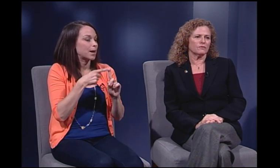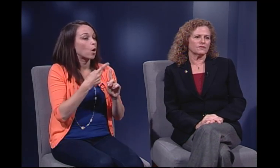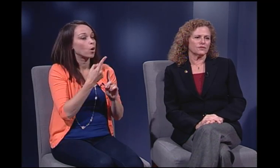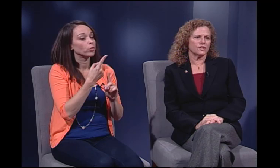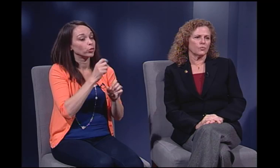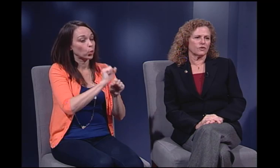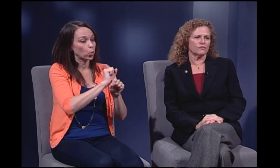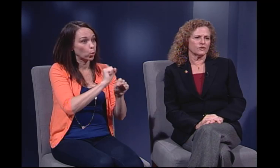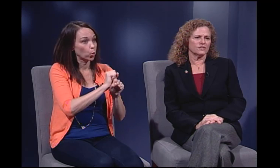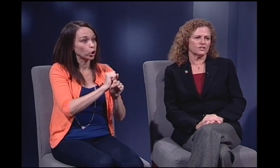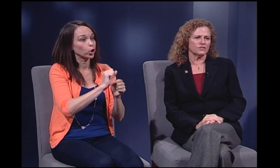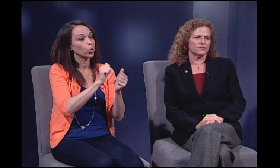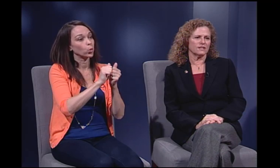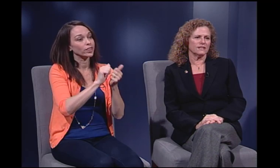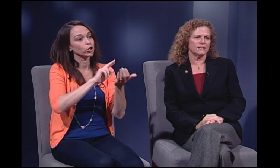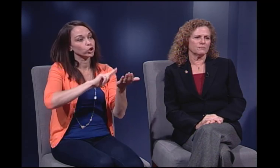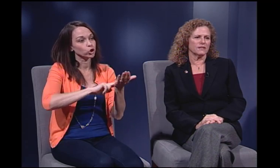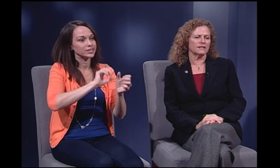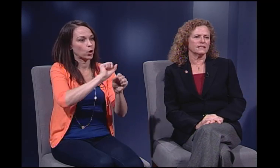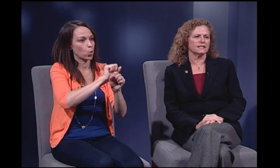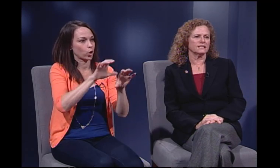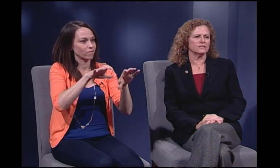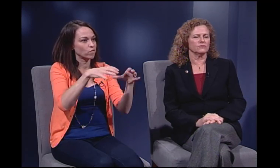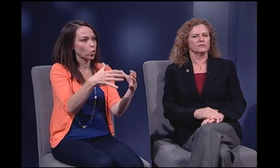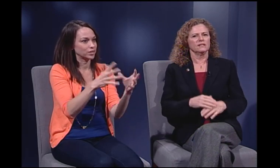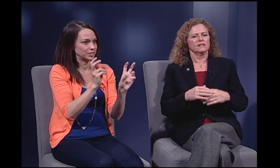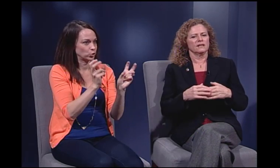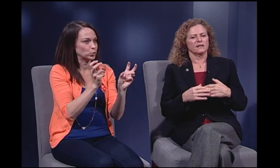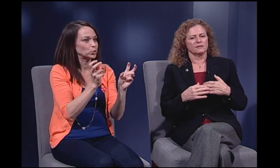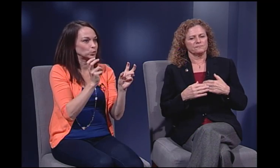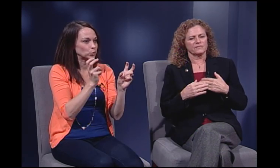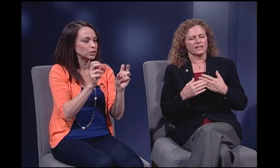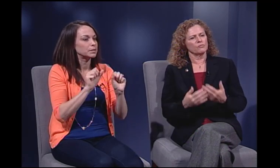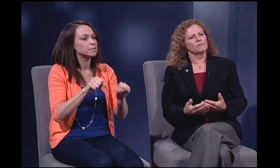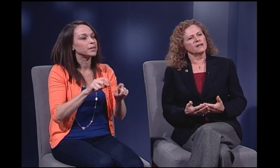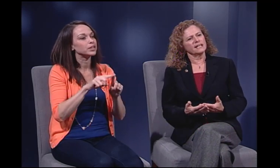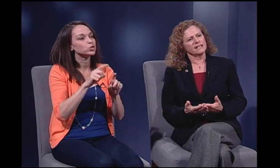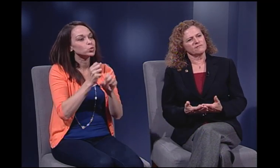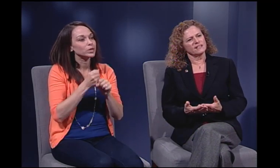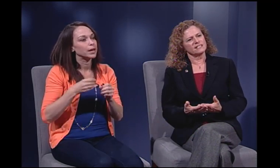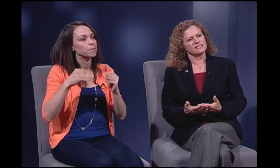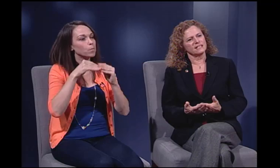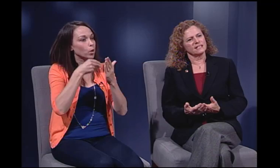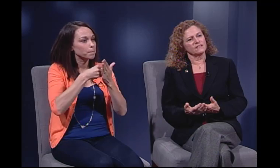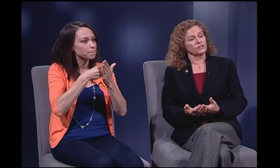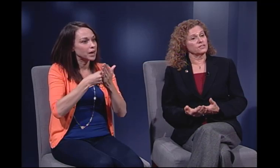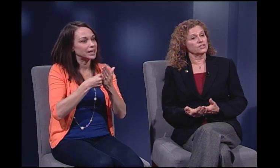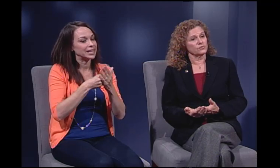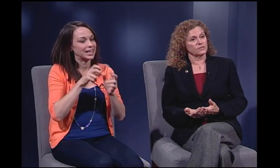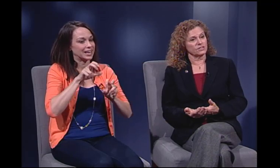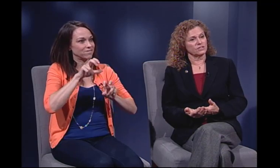with nursing workforce issues and the ability to get more money invested in the nursing shortage.